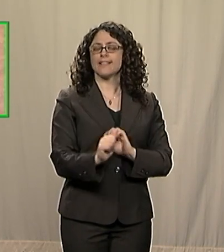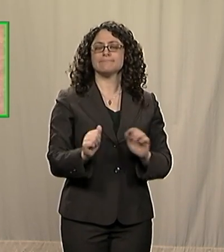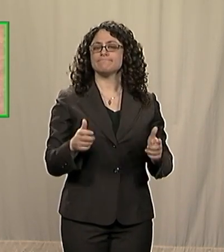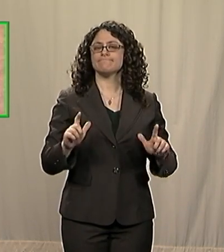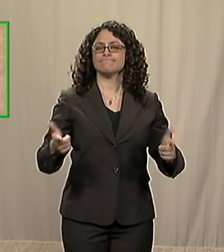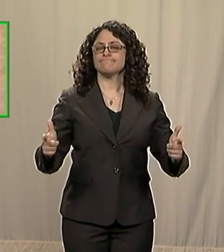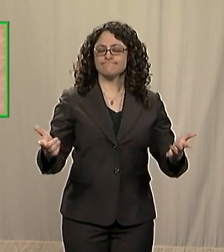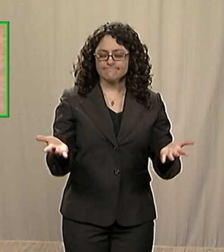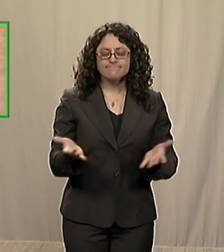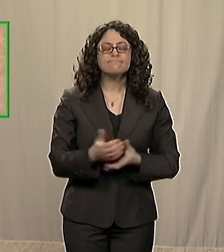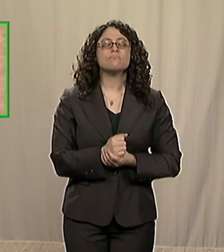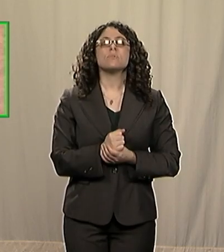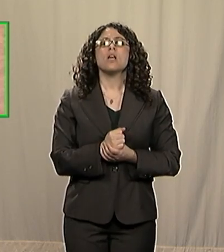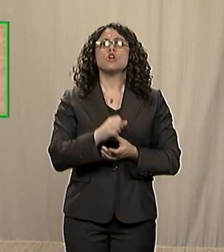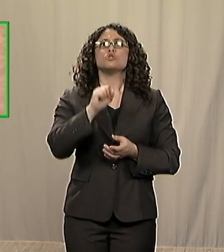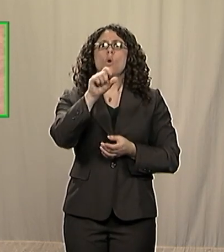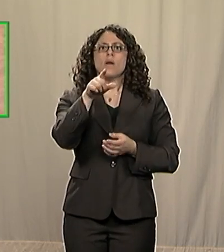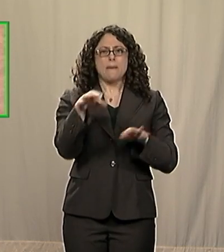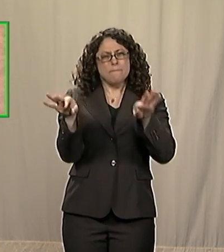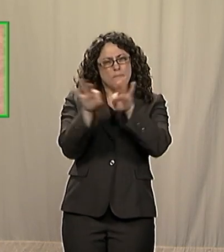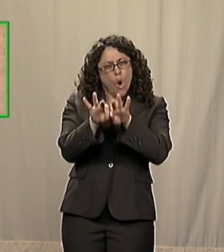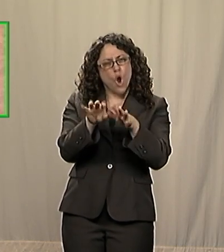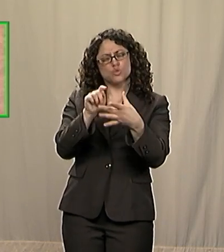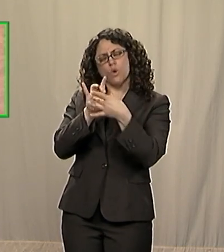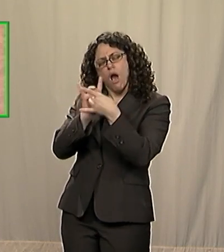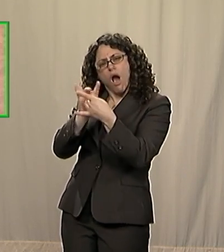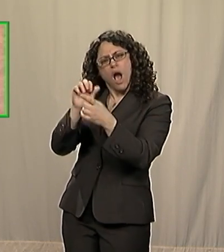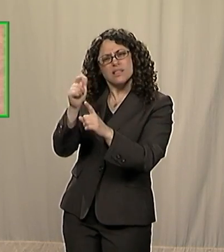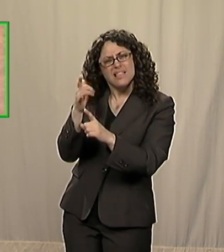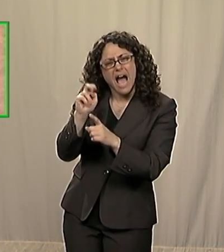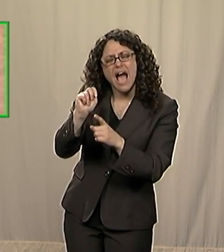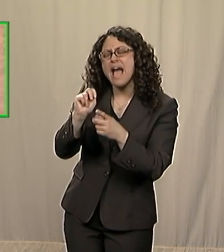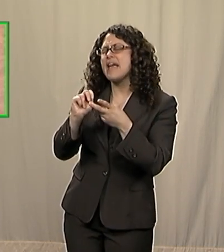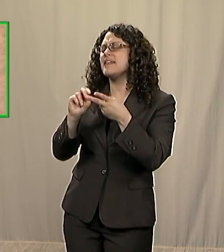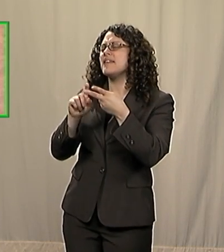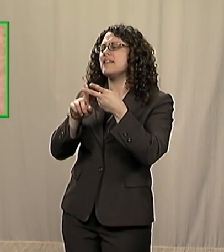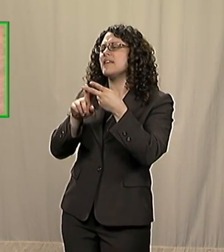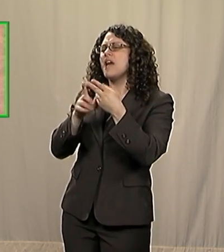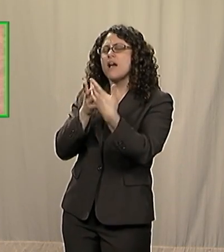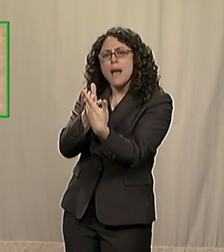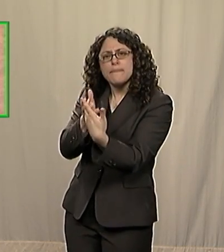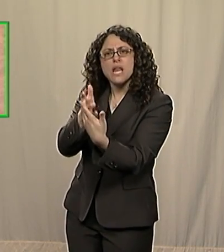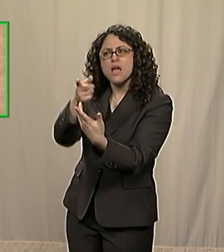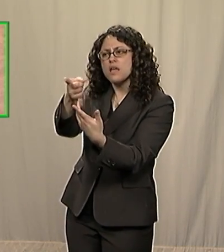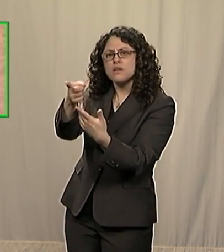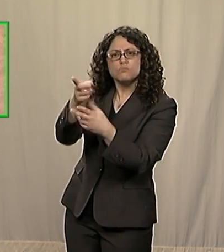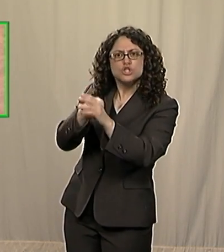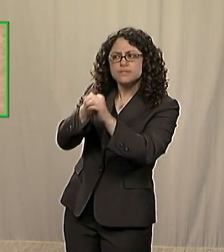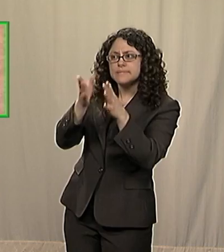If it's important to align and accommodate with participants and students don't have those skills,